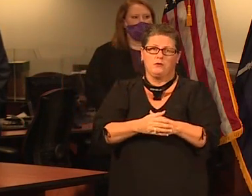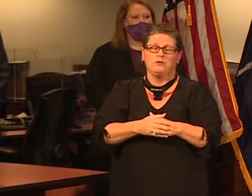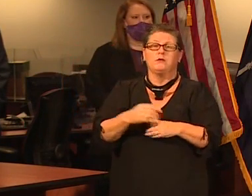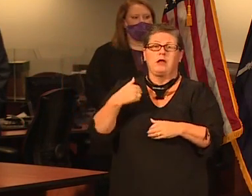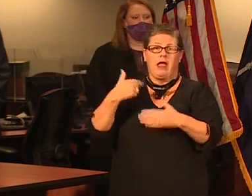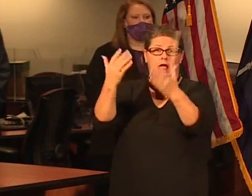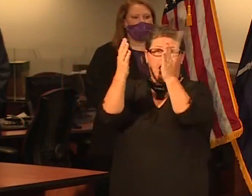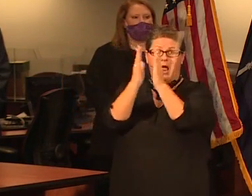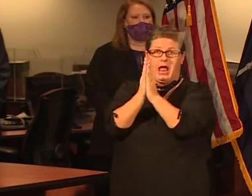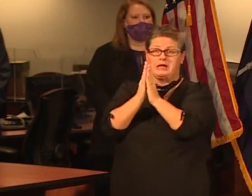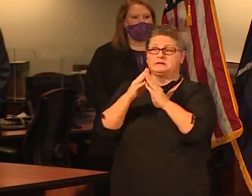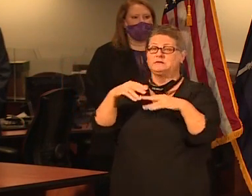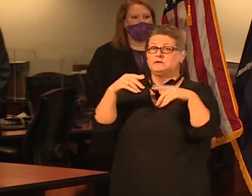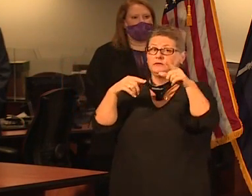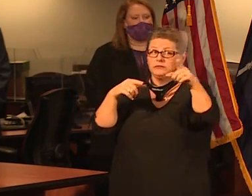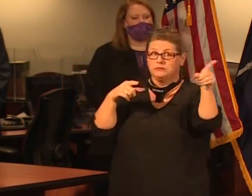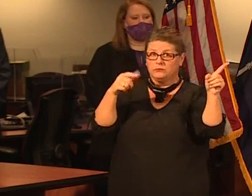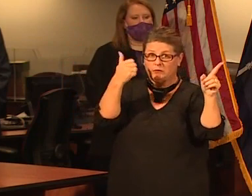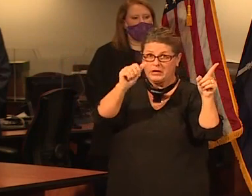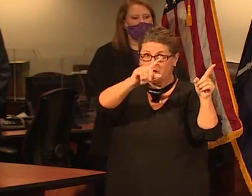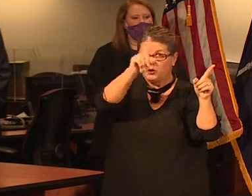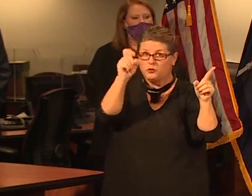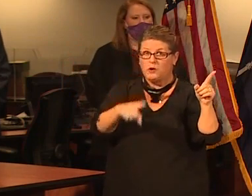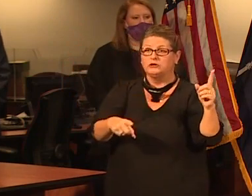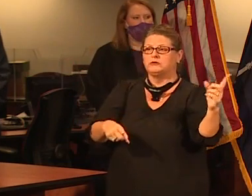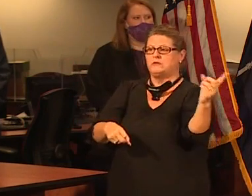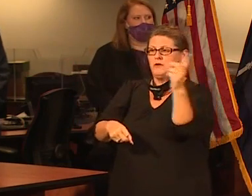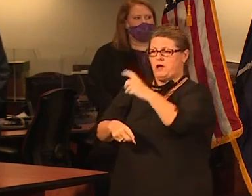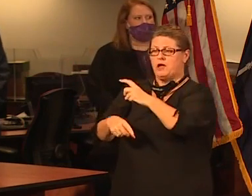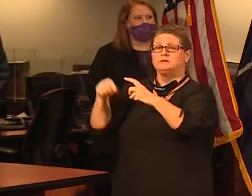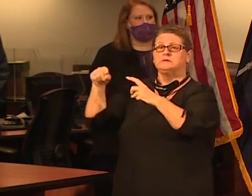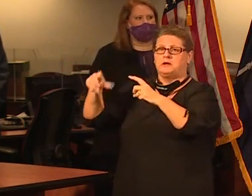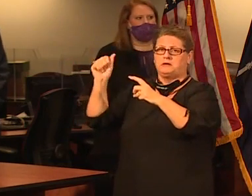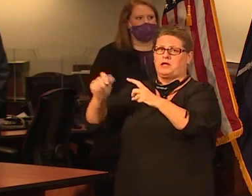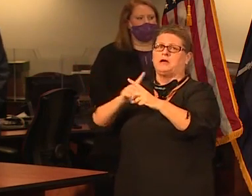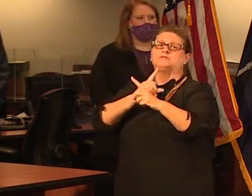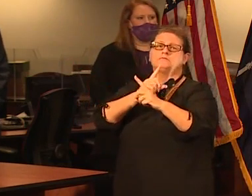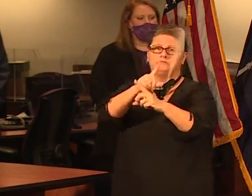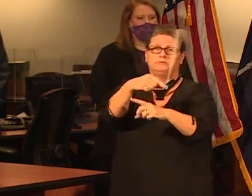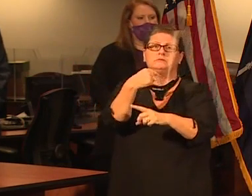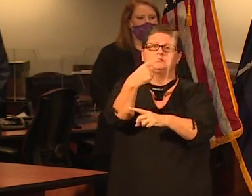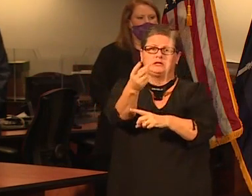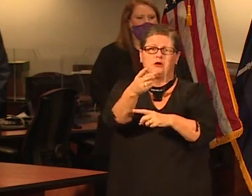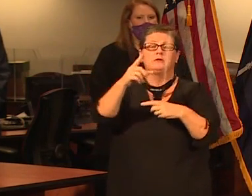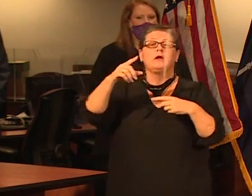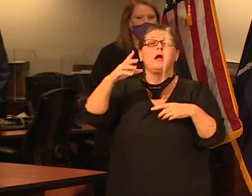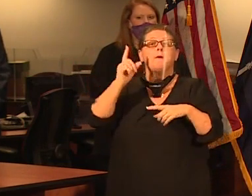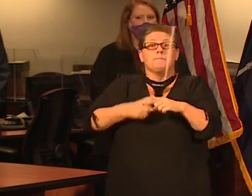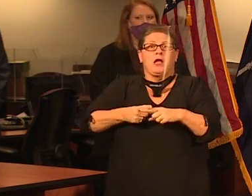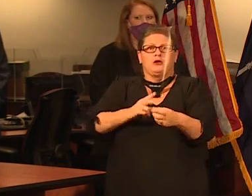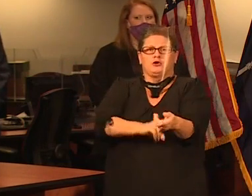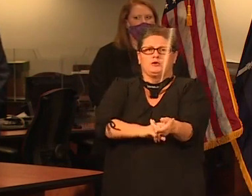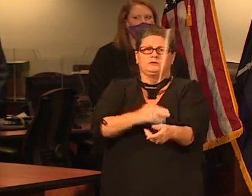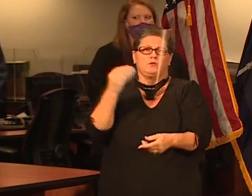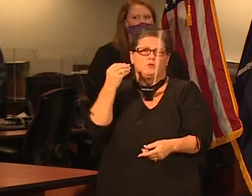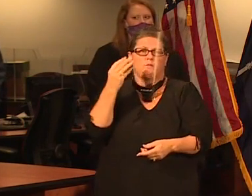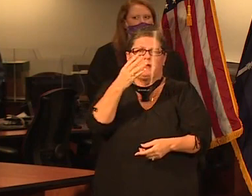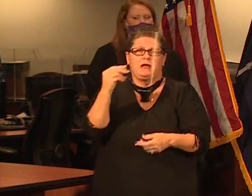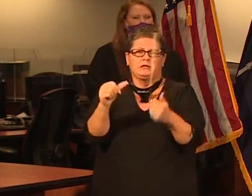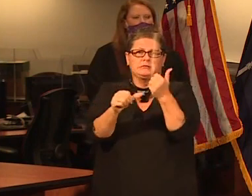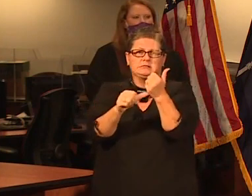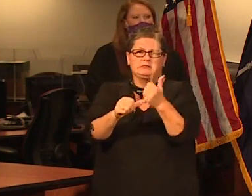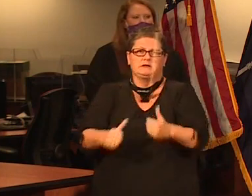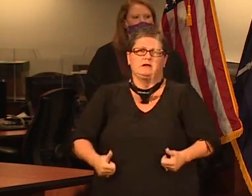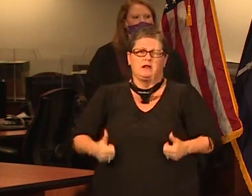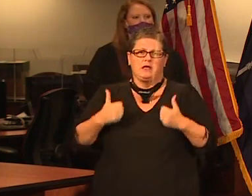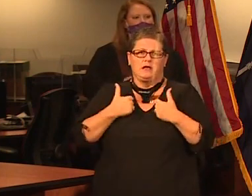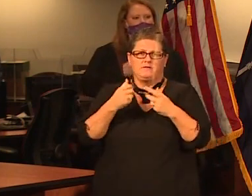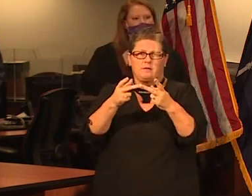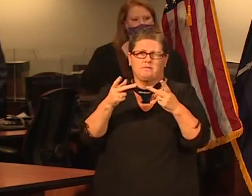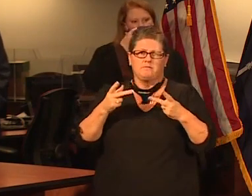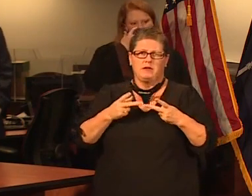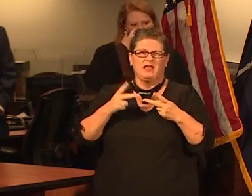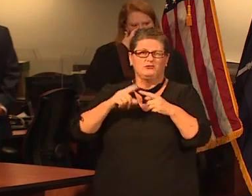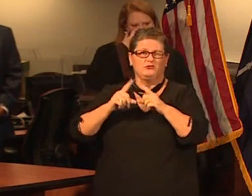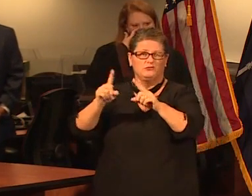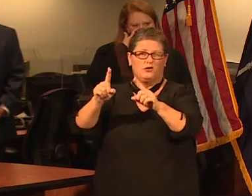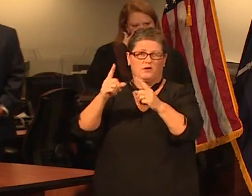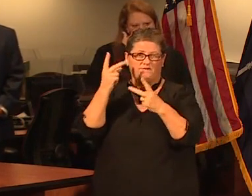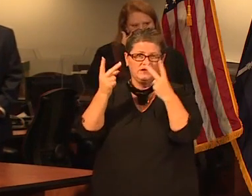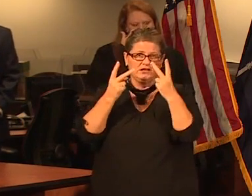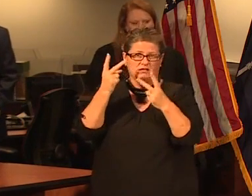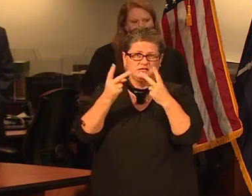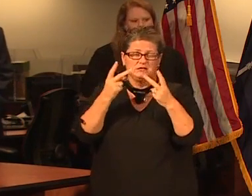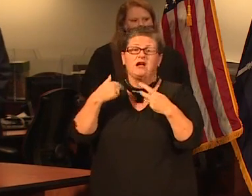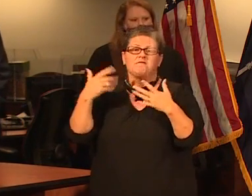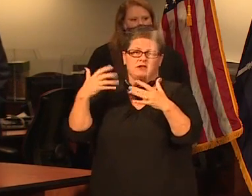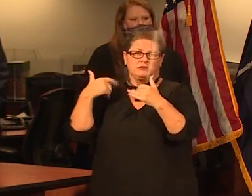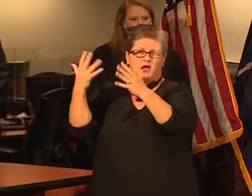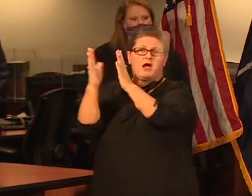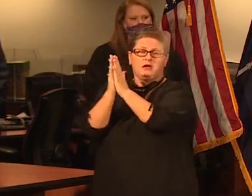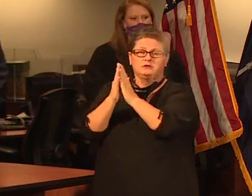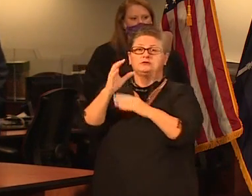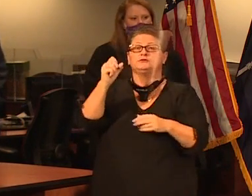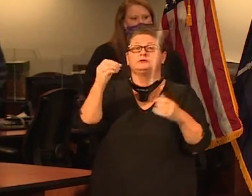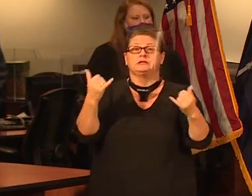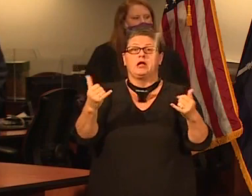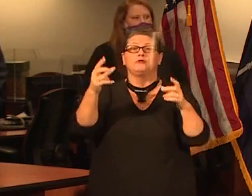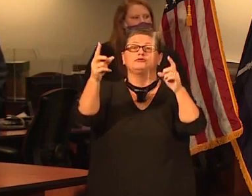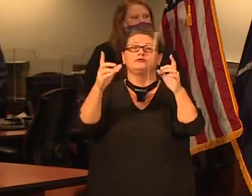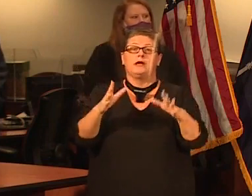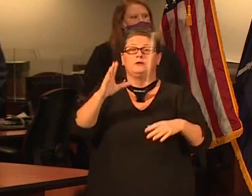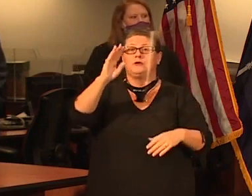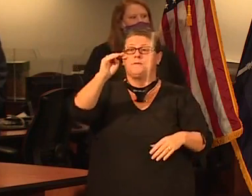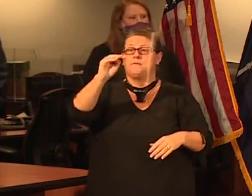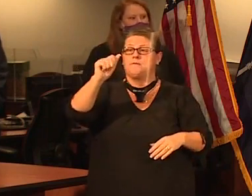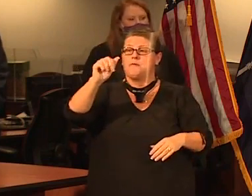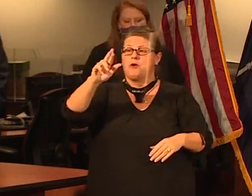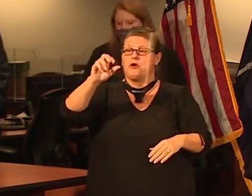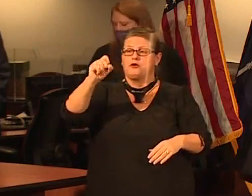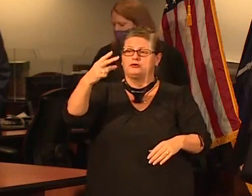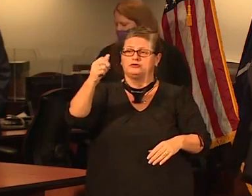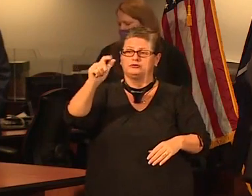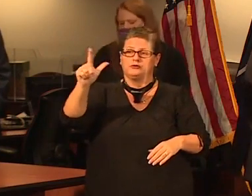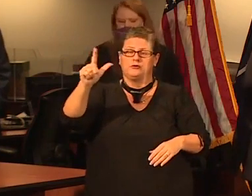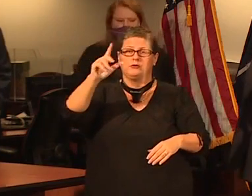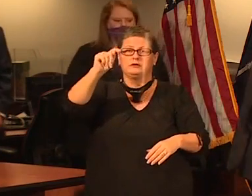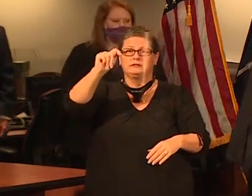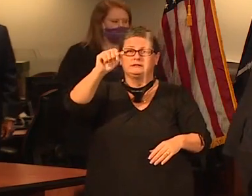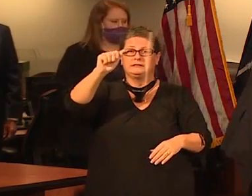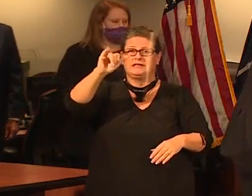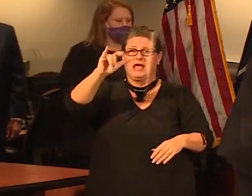IT WILL TAKE TIME, BUT I HAVE ASKED THEM TO ANSWER YOUR QUESTIONS ABOUT THE VACCINE AND PROVIDE AN UPDATE ALSO ON THE NURSING HOMES AND ASSISTED LIVING FACILITY HAVE I TAKES